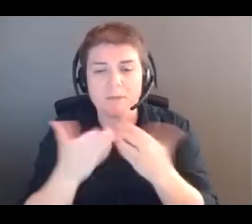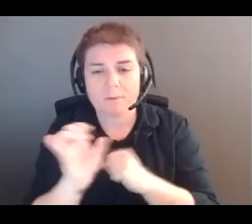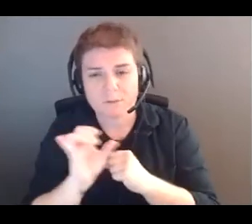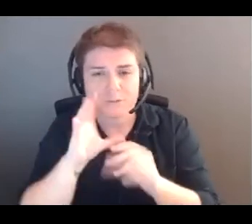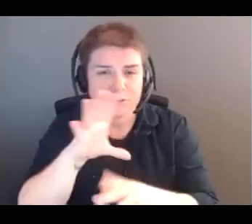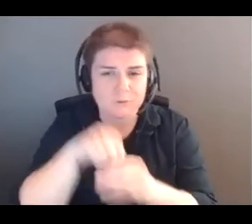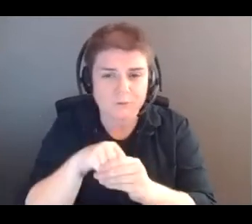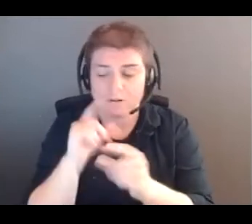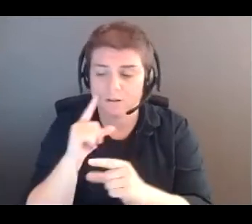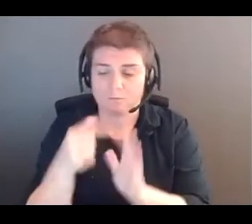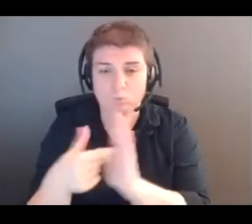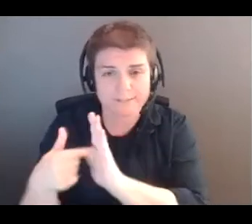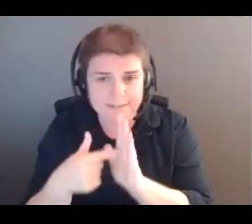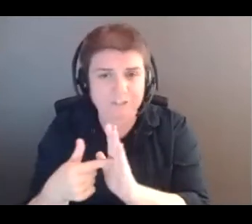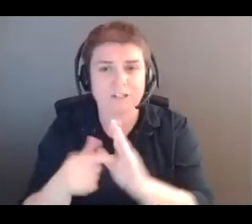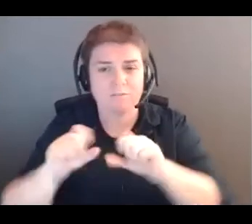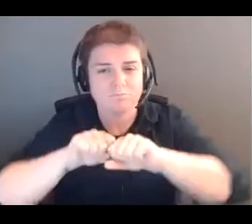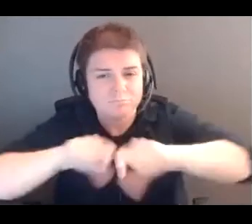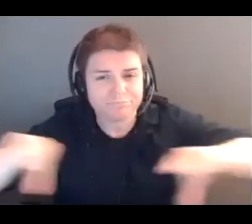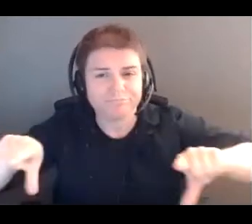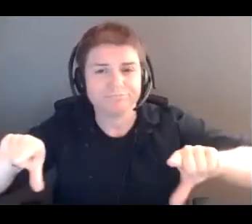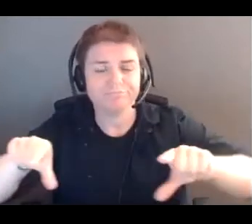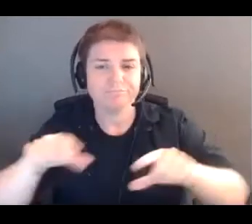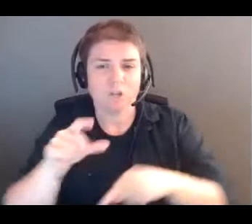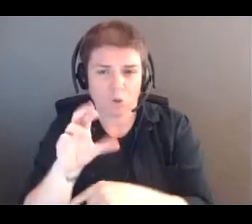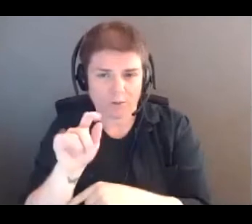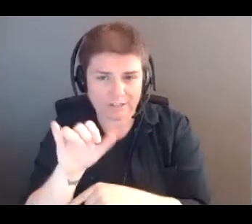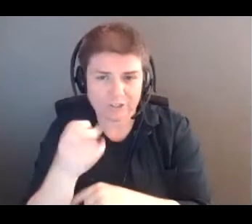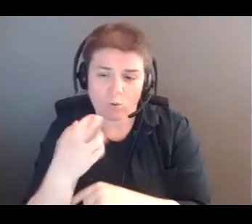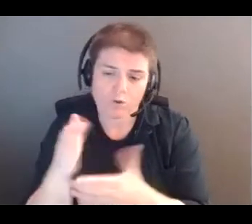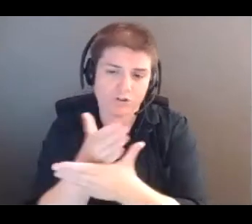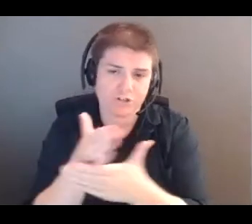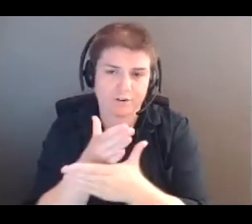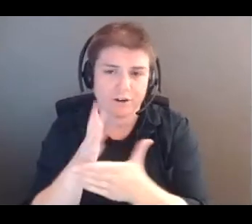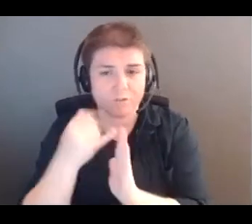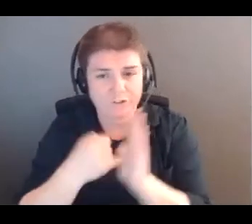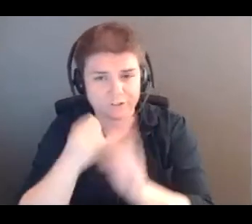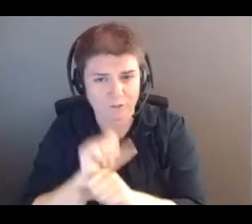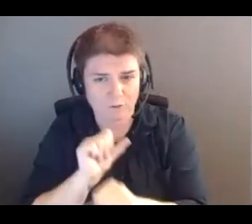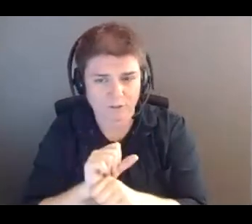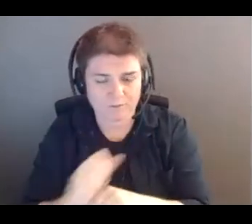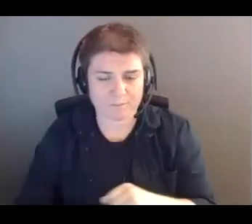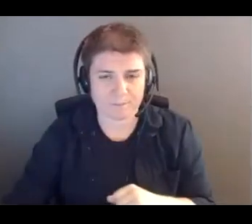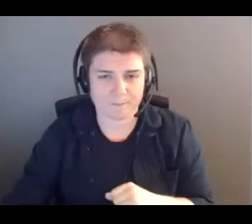the presentation, dissemination, curation or sharing of artistic work. In fact, your